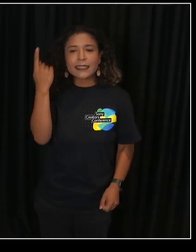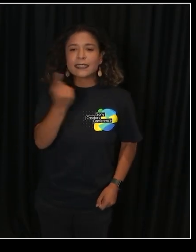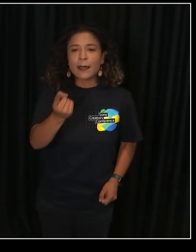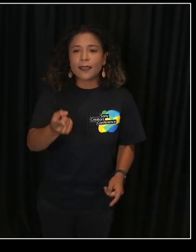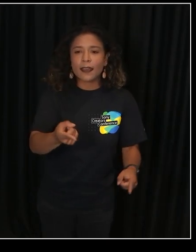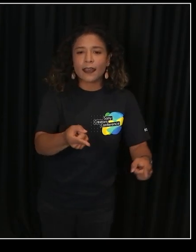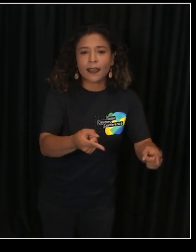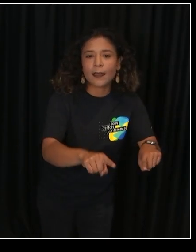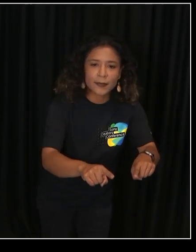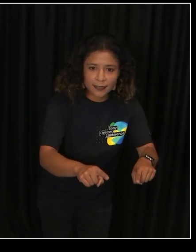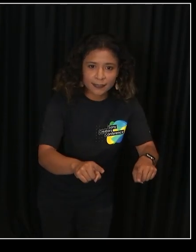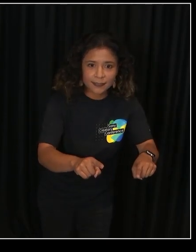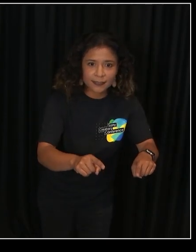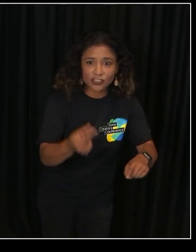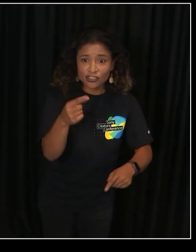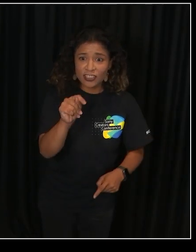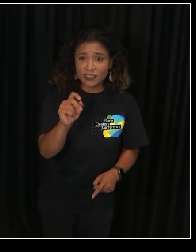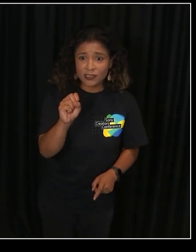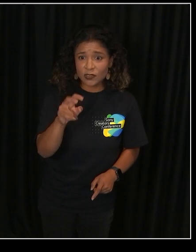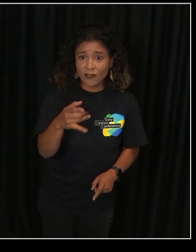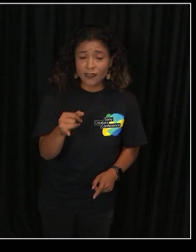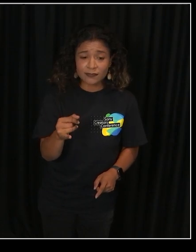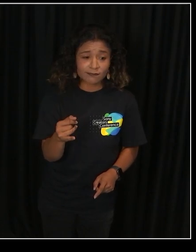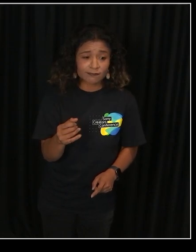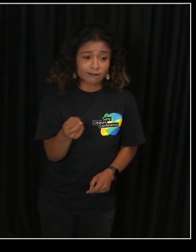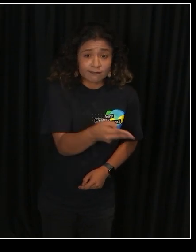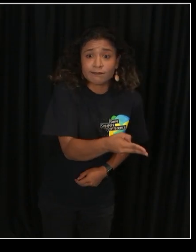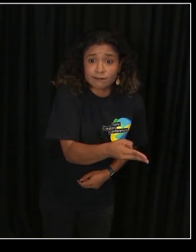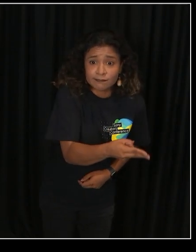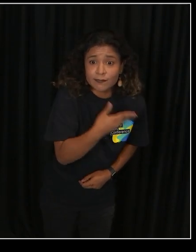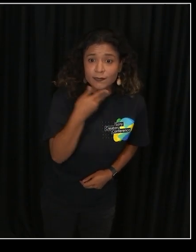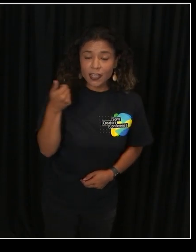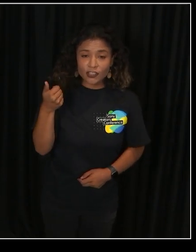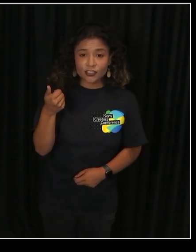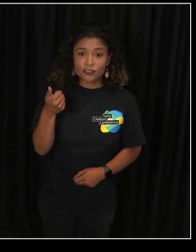where GT Sophy did better. In the end, he's almost over a second and a half